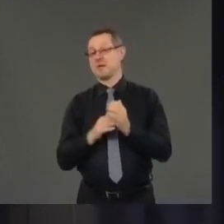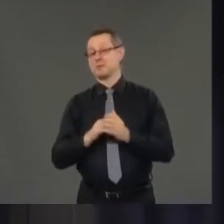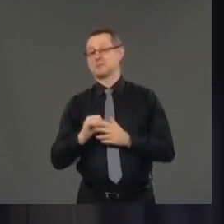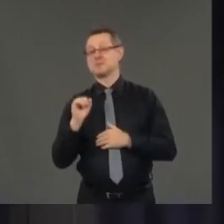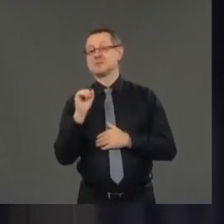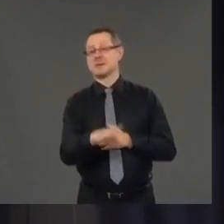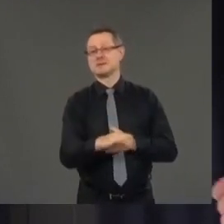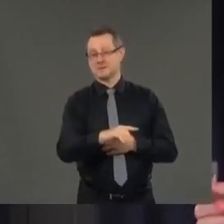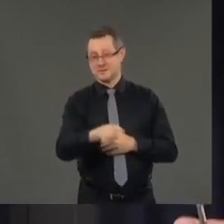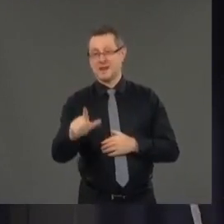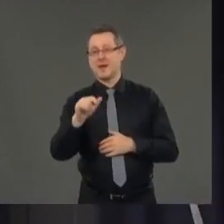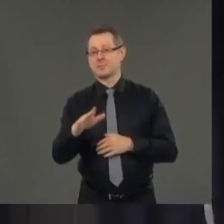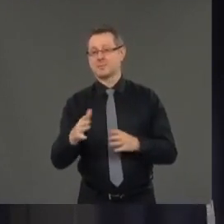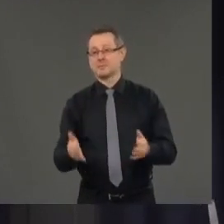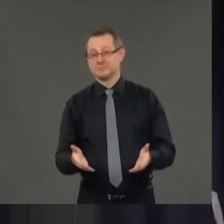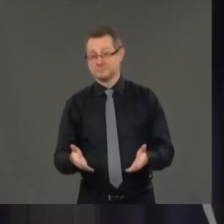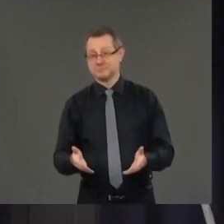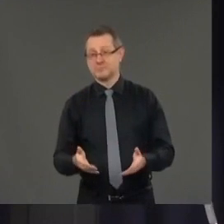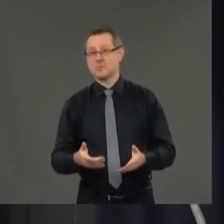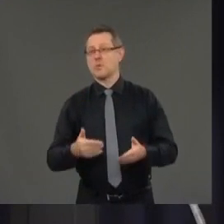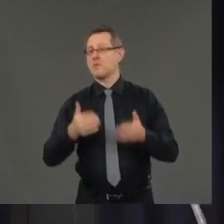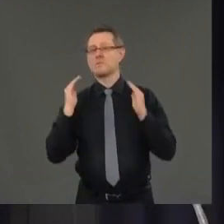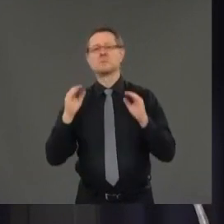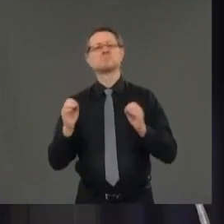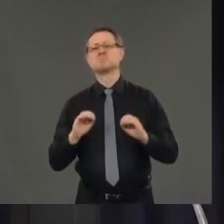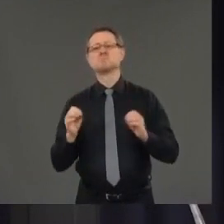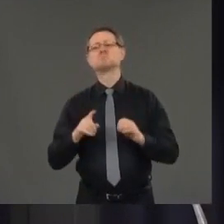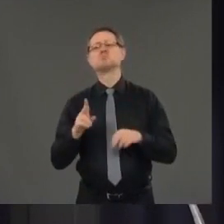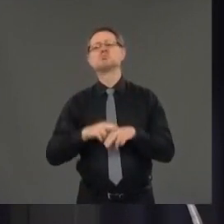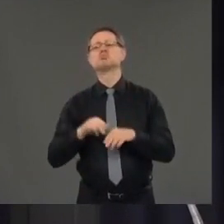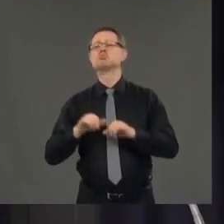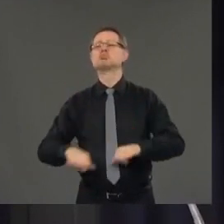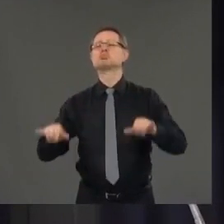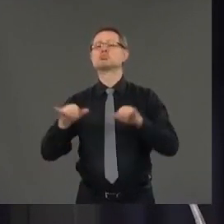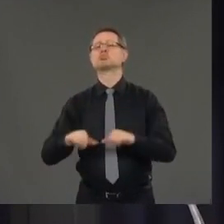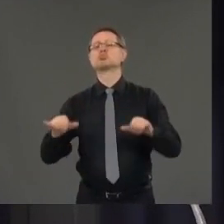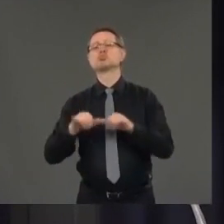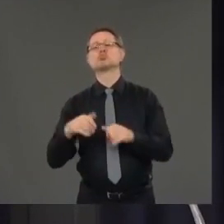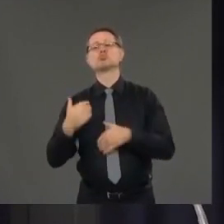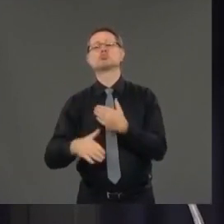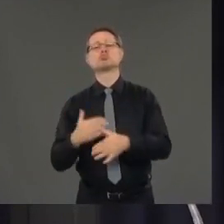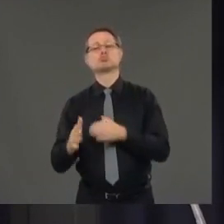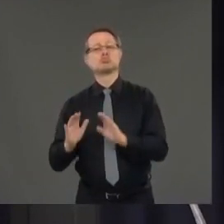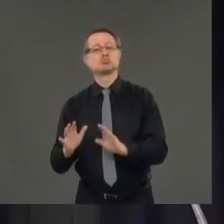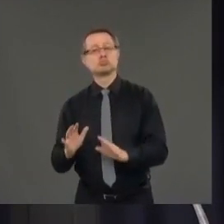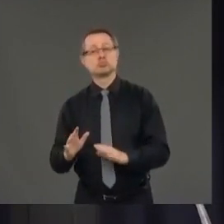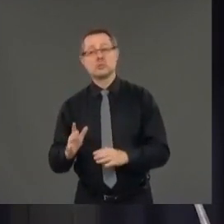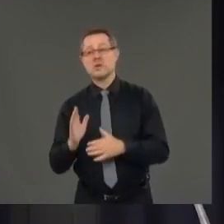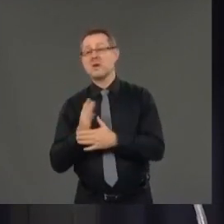YESTERDAY, 50,000 OF THOSE DID NOT GO TO THE LABS THAT ARE SEEING LONG DELAYS.